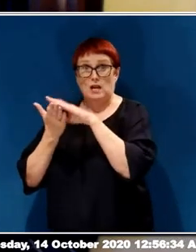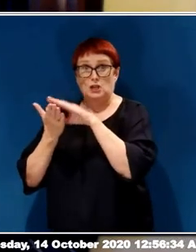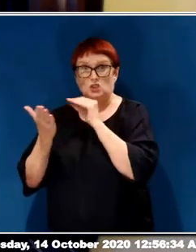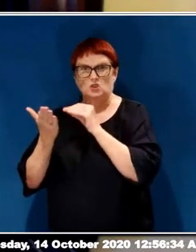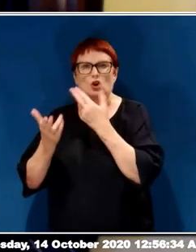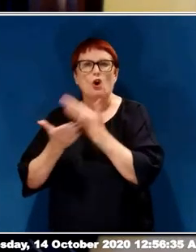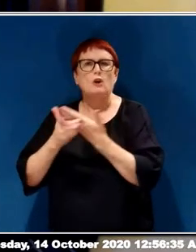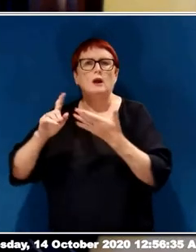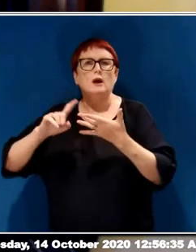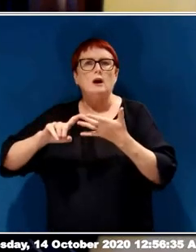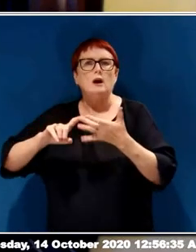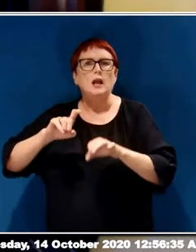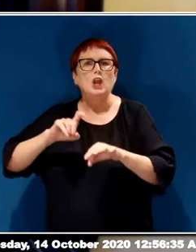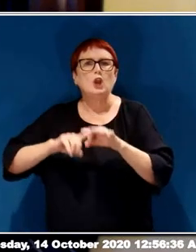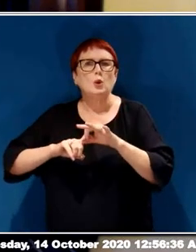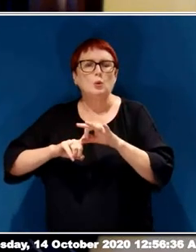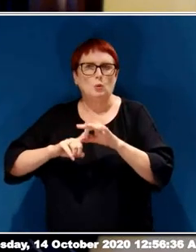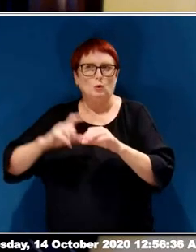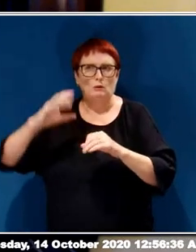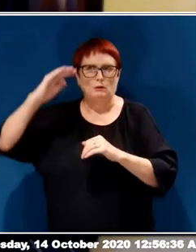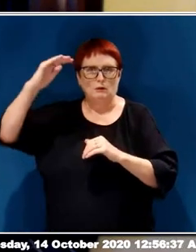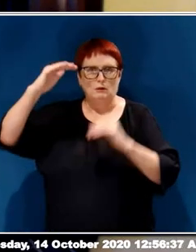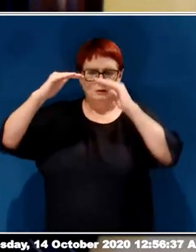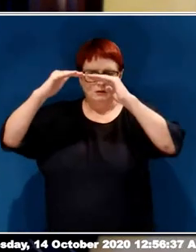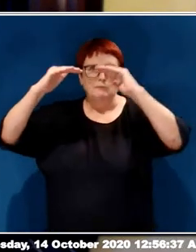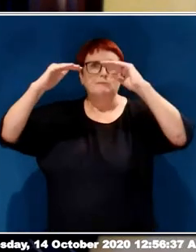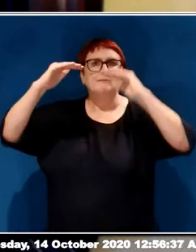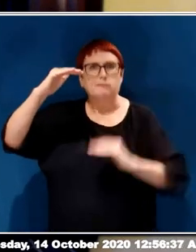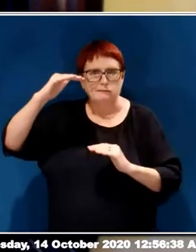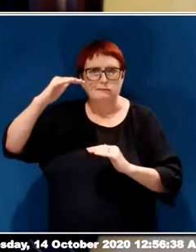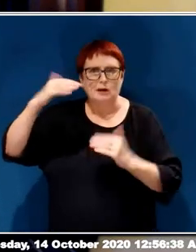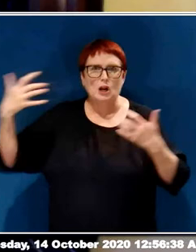achievement. This is what I mean by the "wait to fail" model.